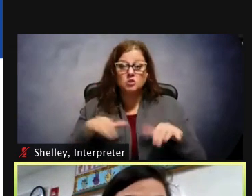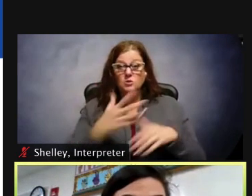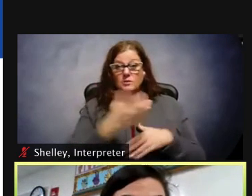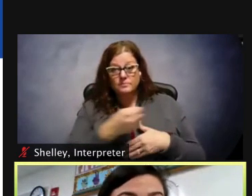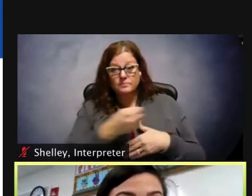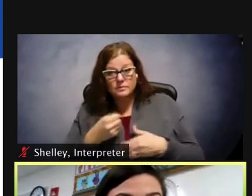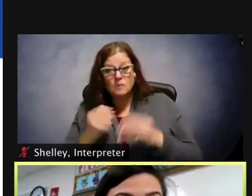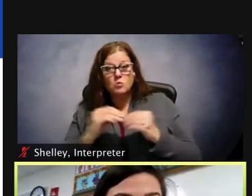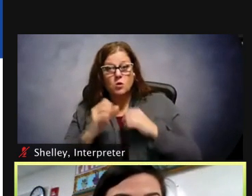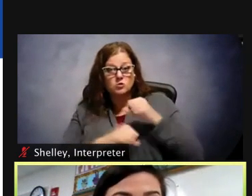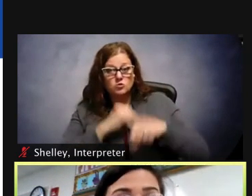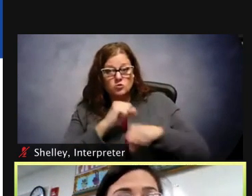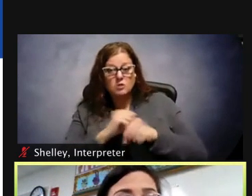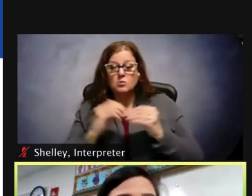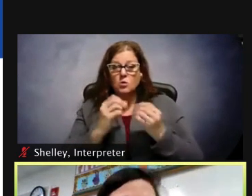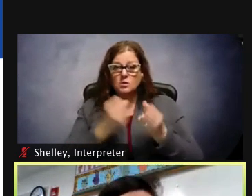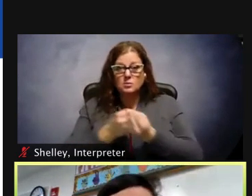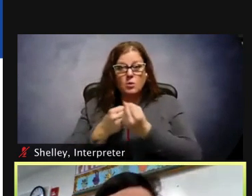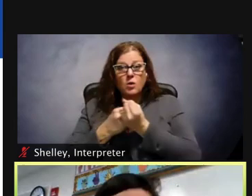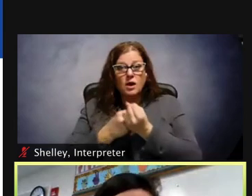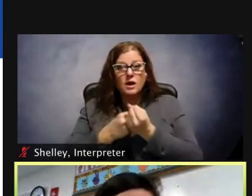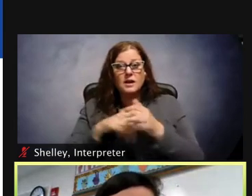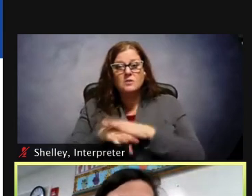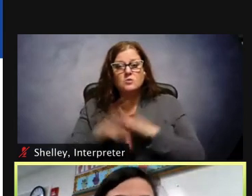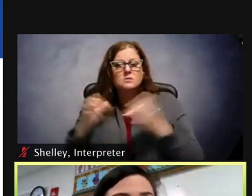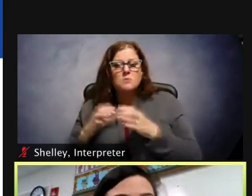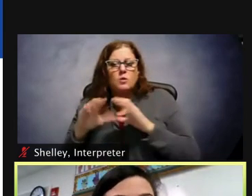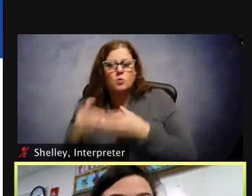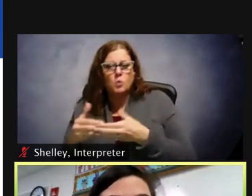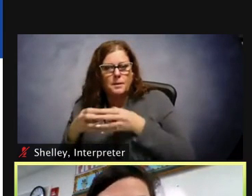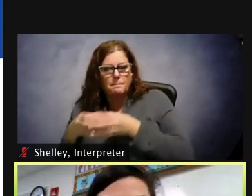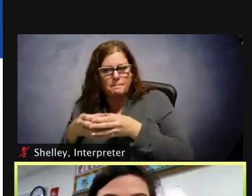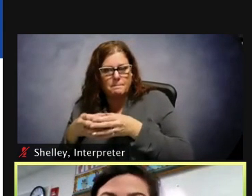structure and more support into a small group setting. And when they were prepared or when they